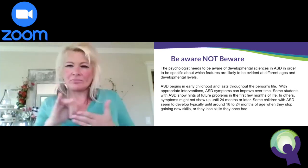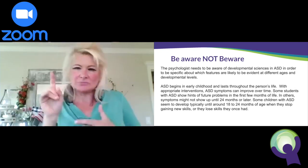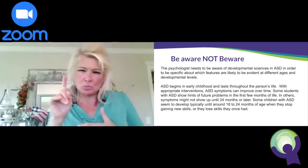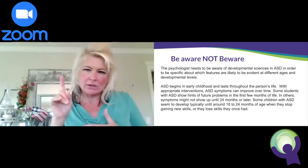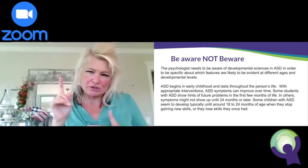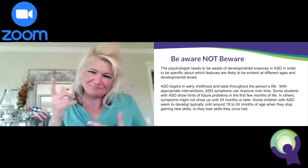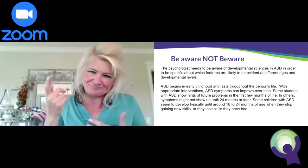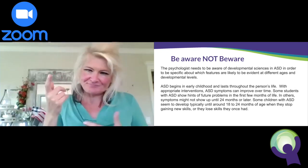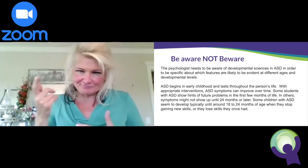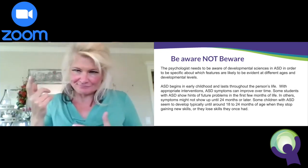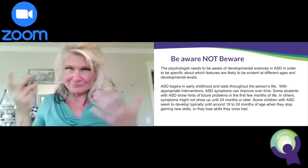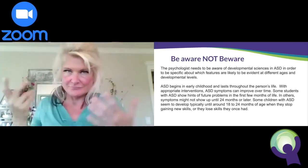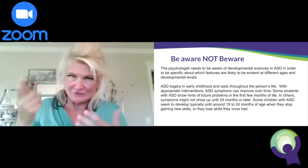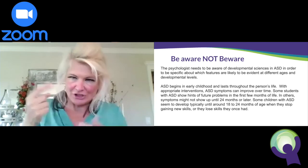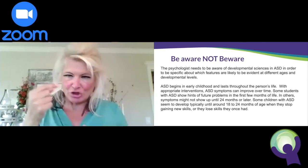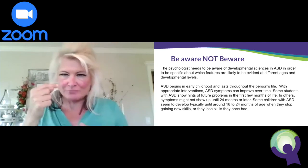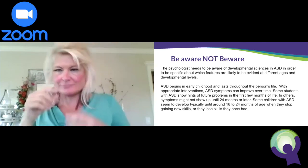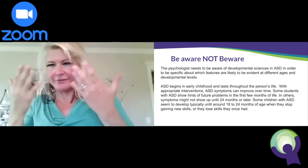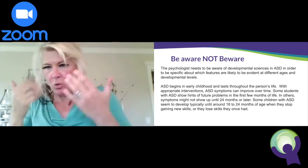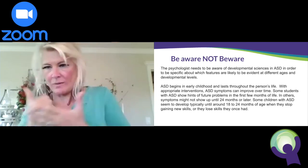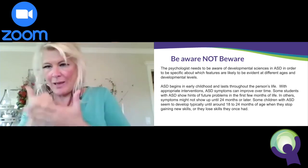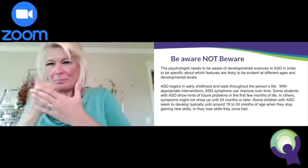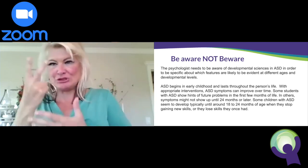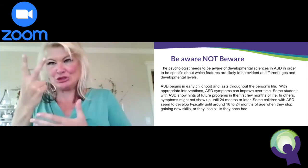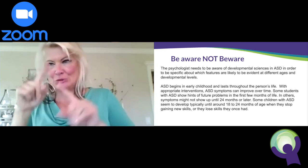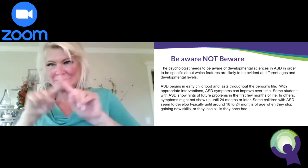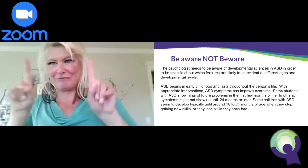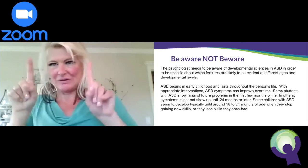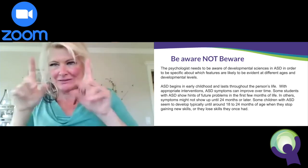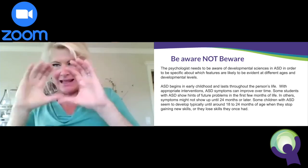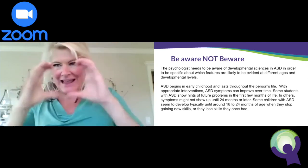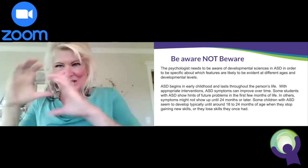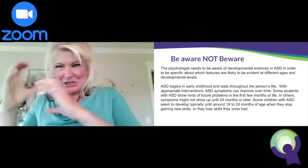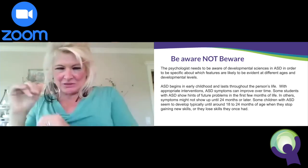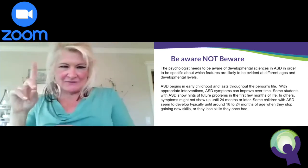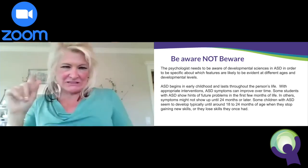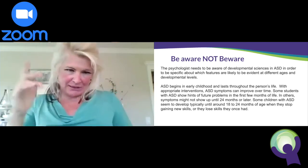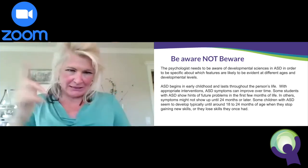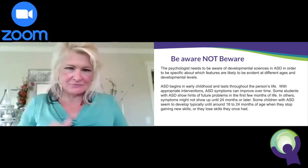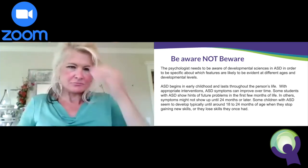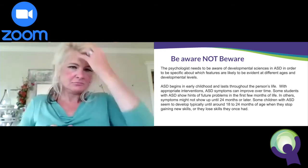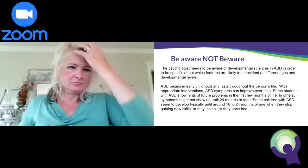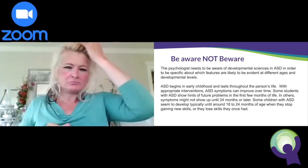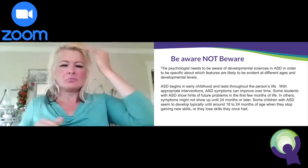they sign or should they wait till they hear you etc and really